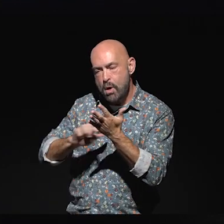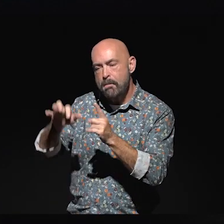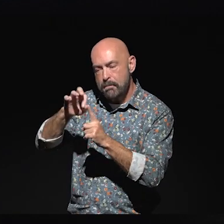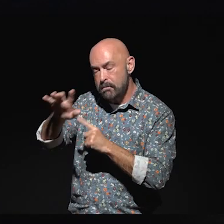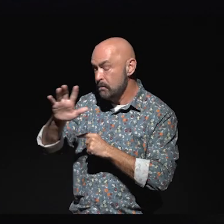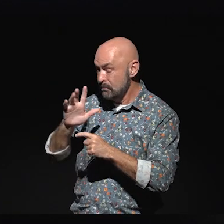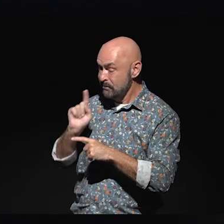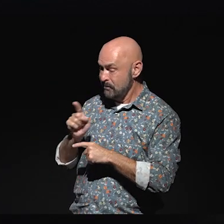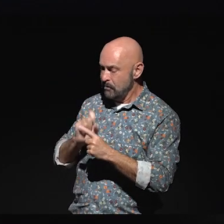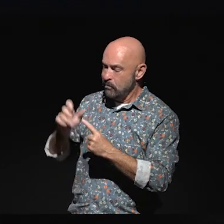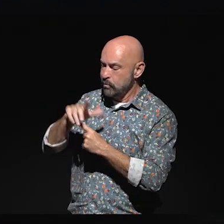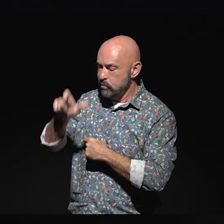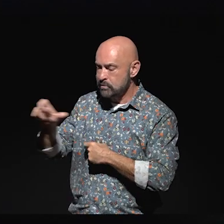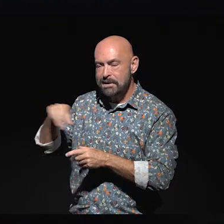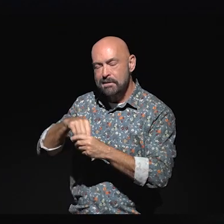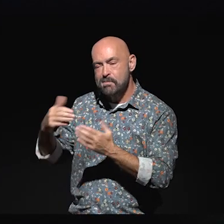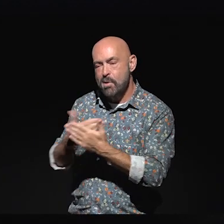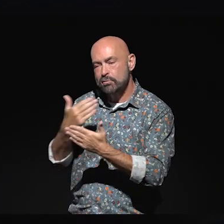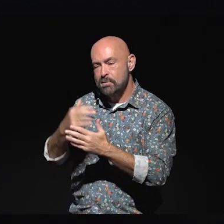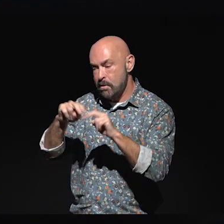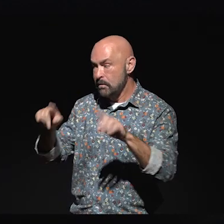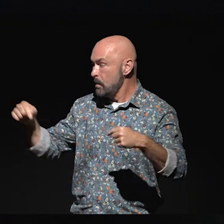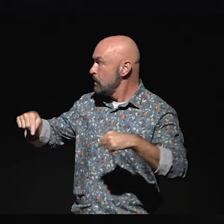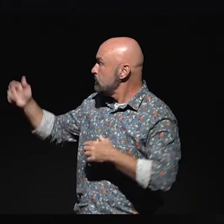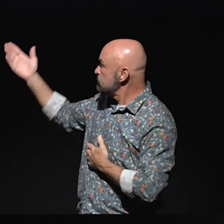It took place in this building, as you see it here,